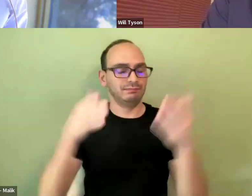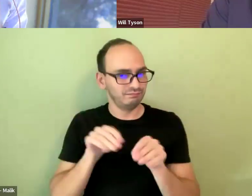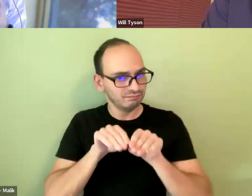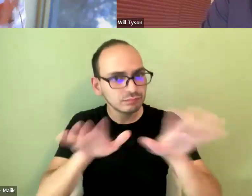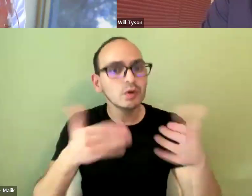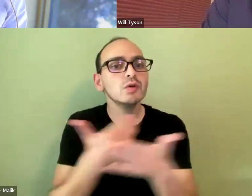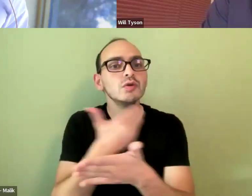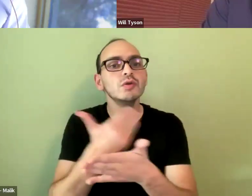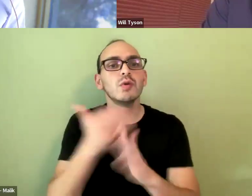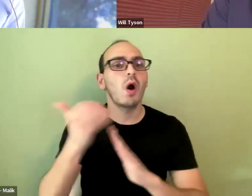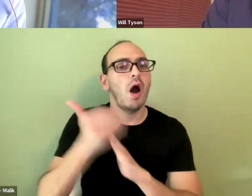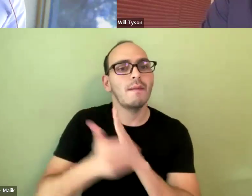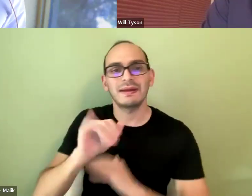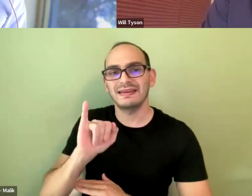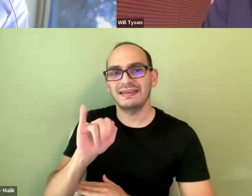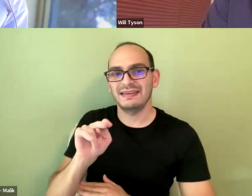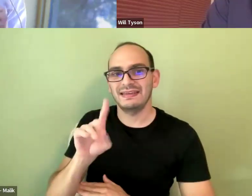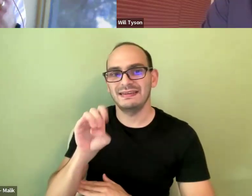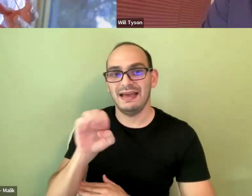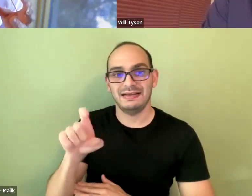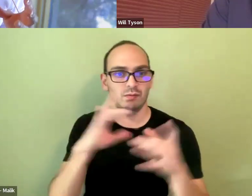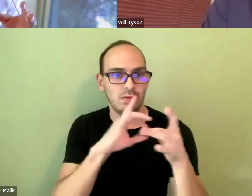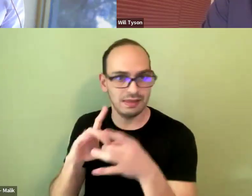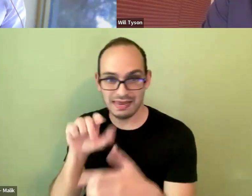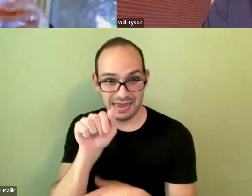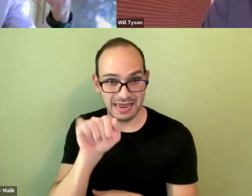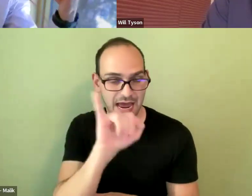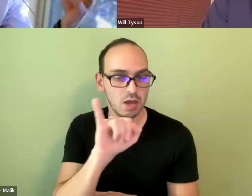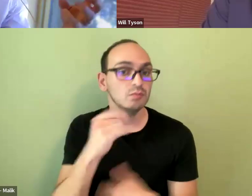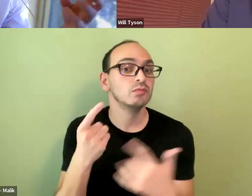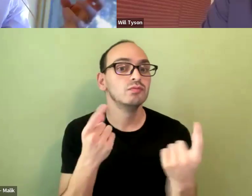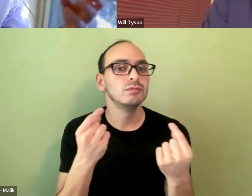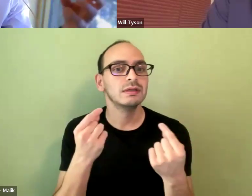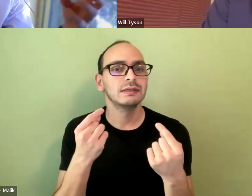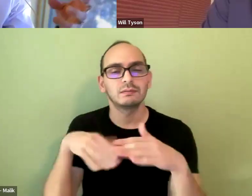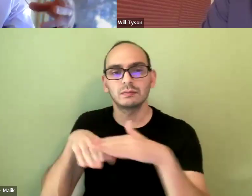automation index tied to AI. Basically what he has done is gone into oh net.